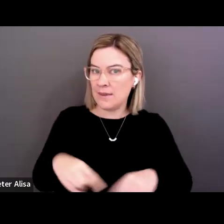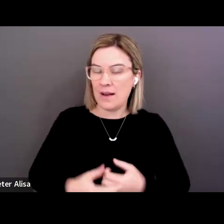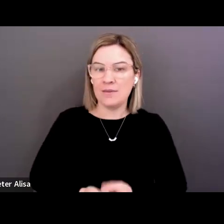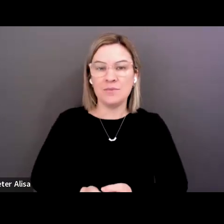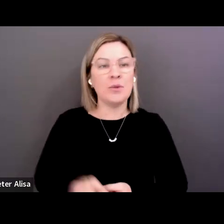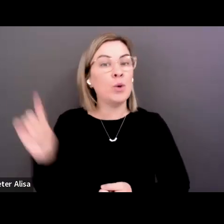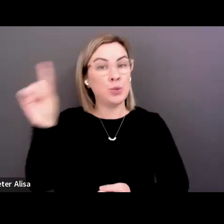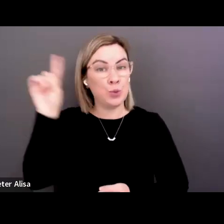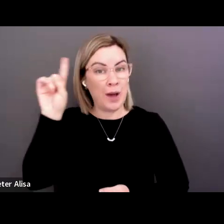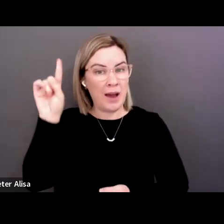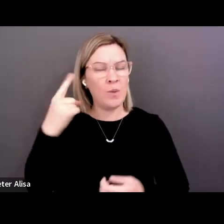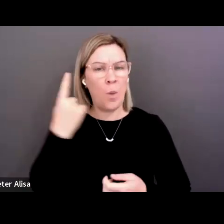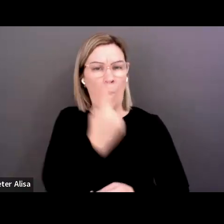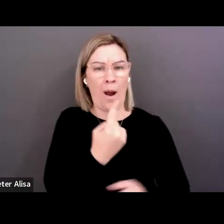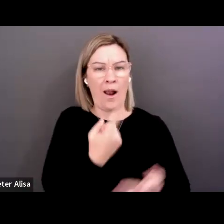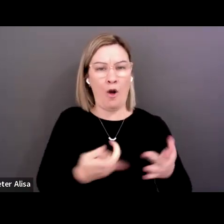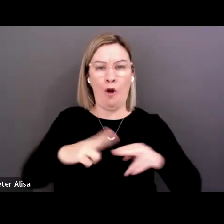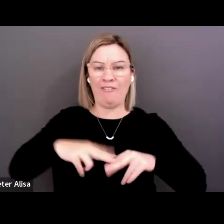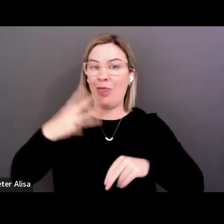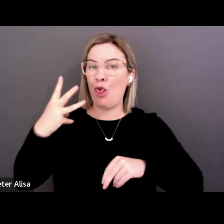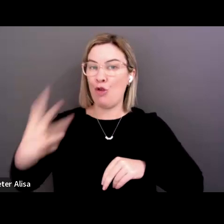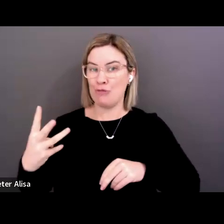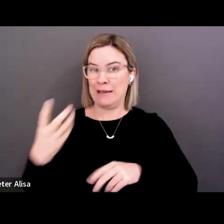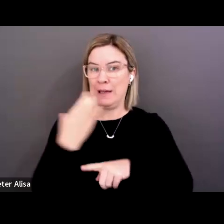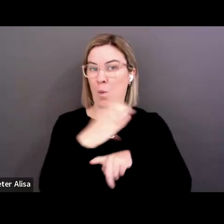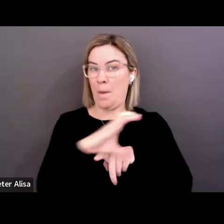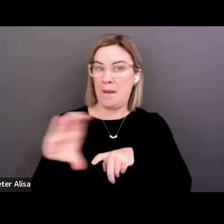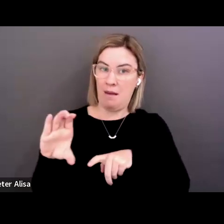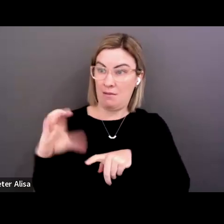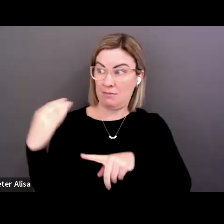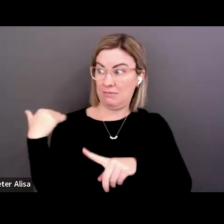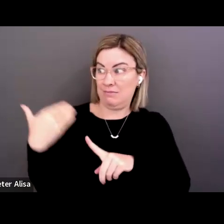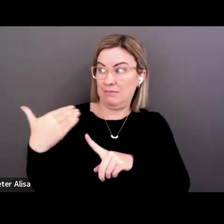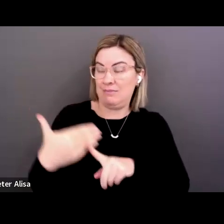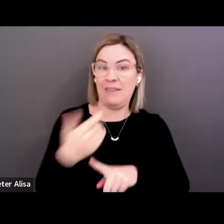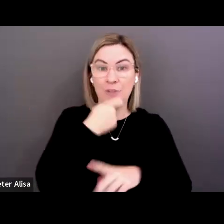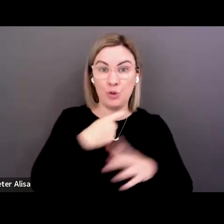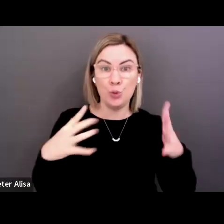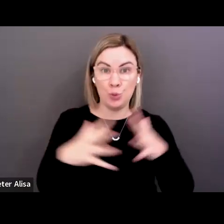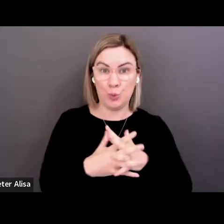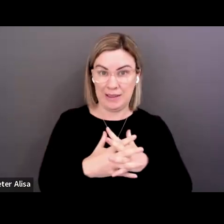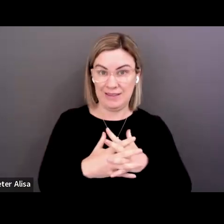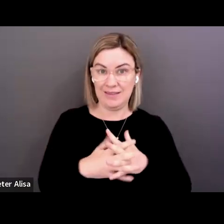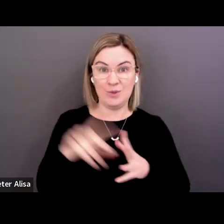Kelli McCluskey, and Eliki Reade and Lana Nguyen. I will hand over to our speakers to introduce themselves in more detail. Some quick notes before